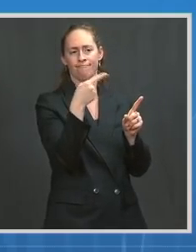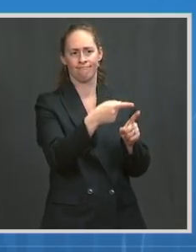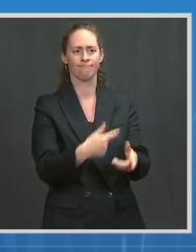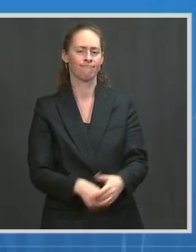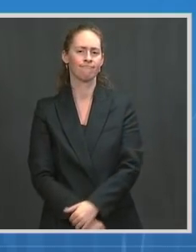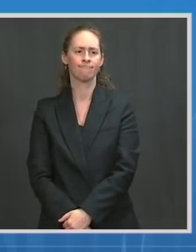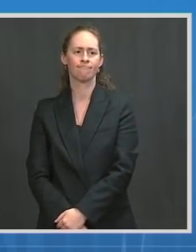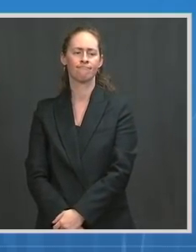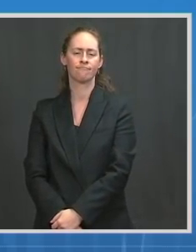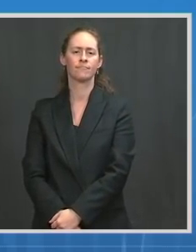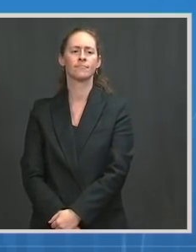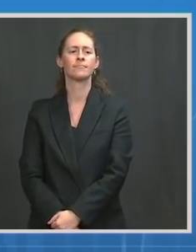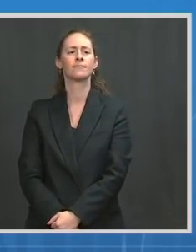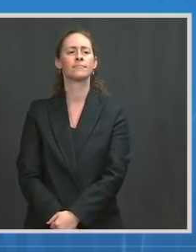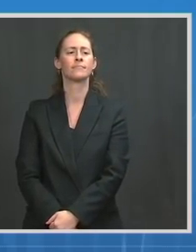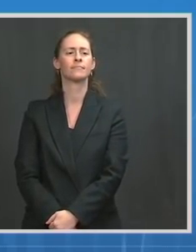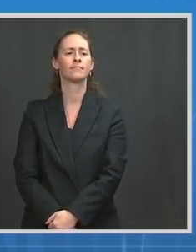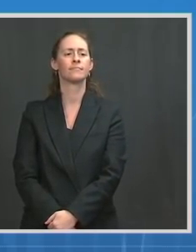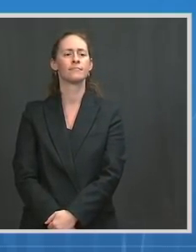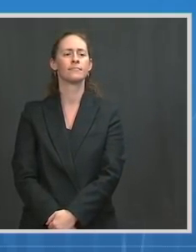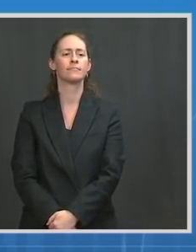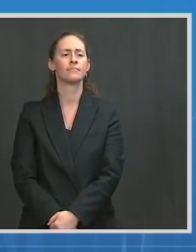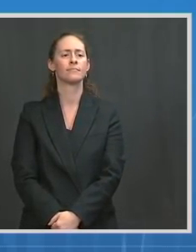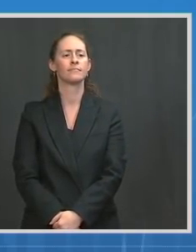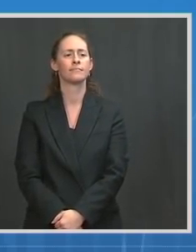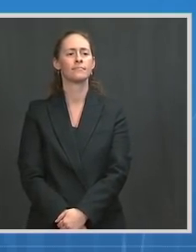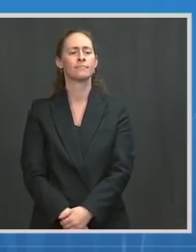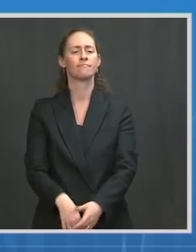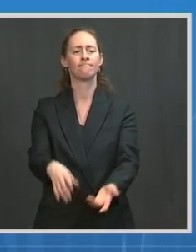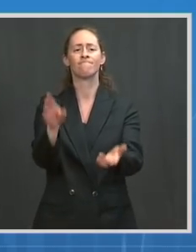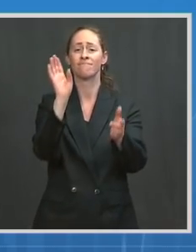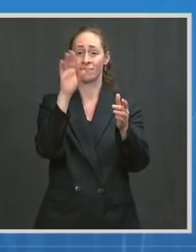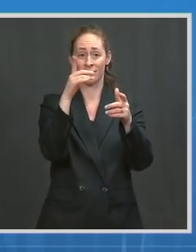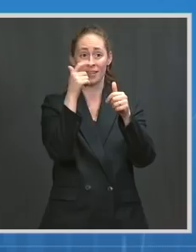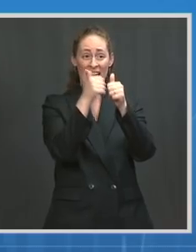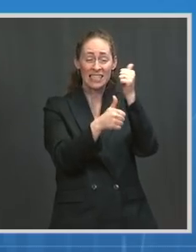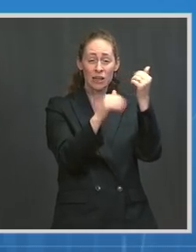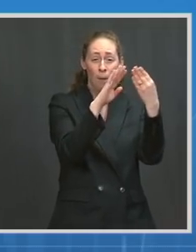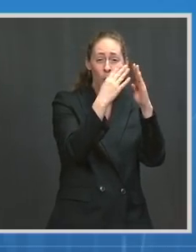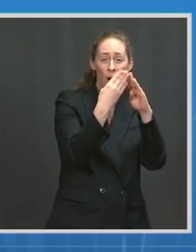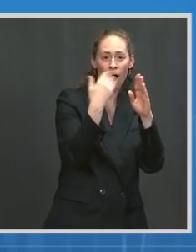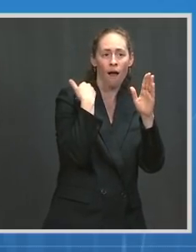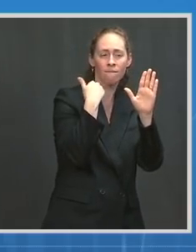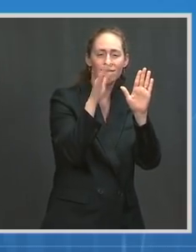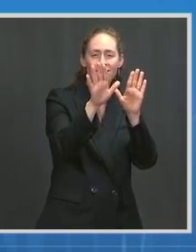That's why we've created the Health Equity Task Force, and that's why we've created a whole set of people